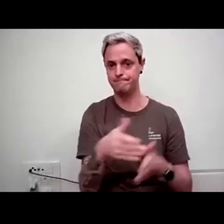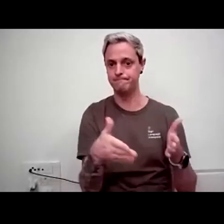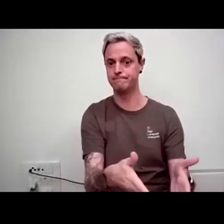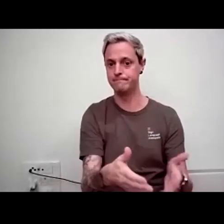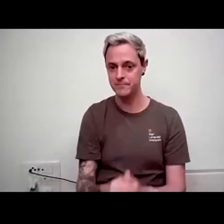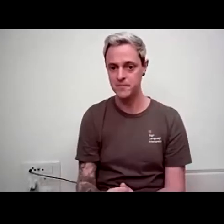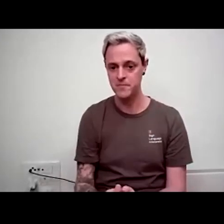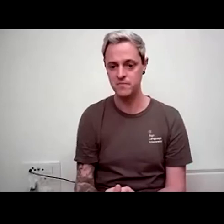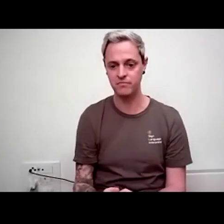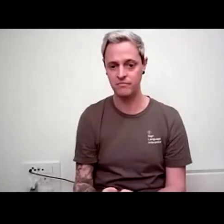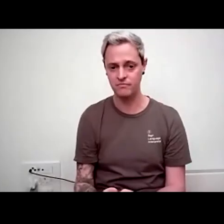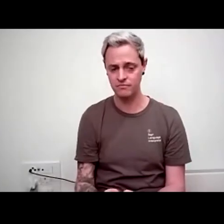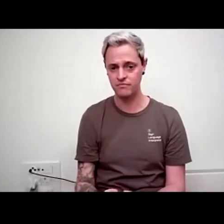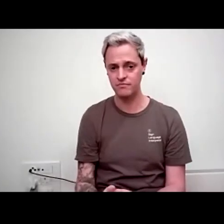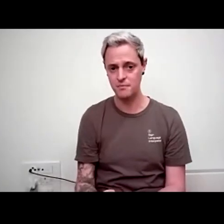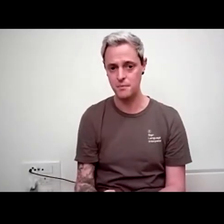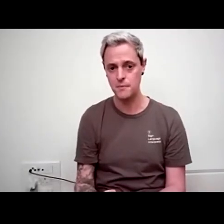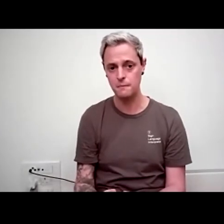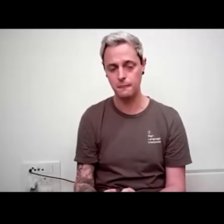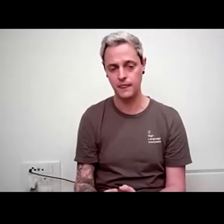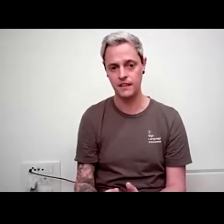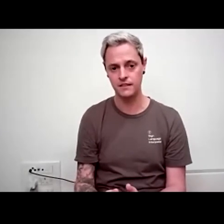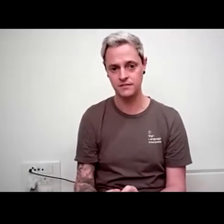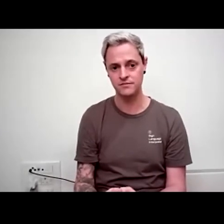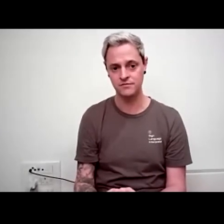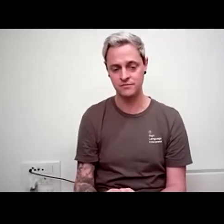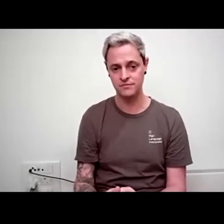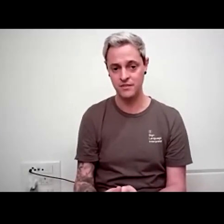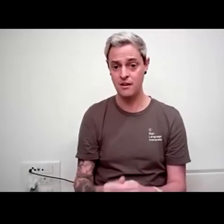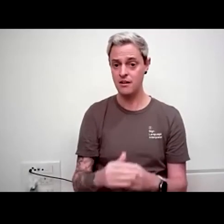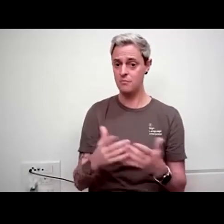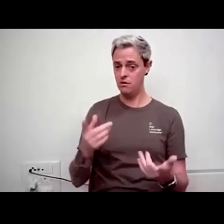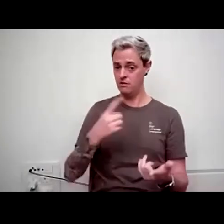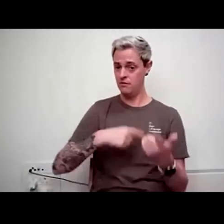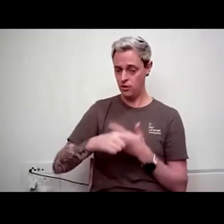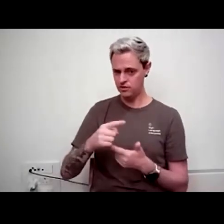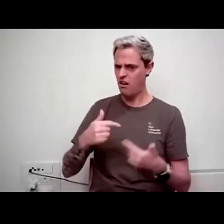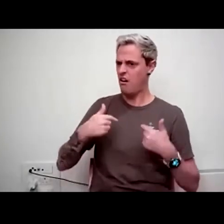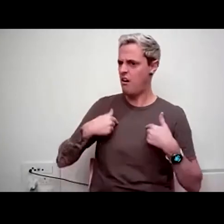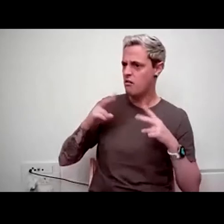The difficulty with this appeal is not its salutary assault on the certainty of those who suppose themselves “normal” and so secure,